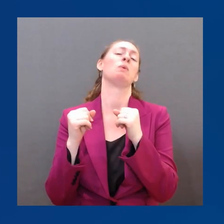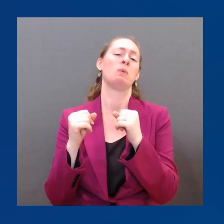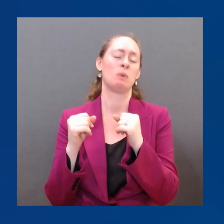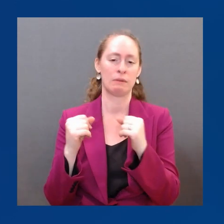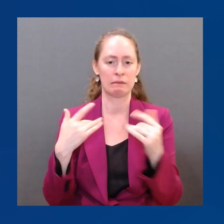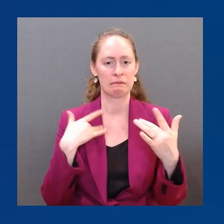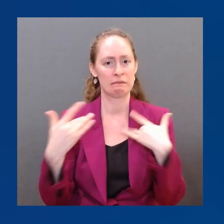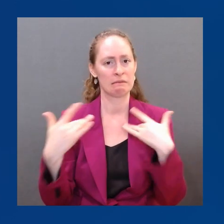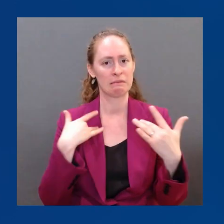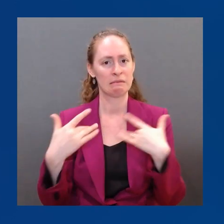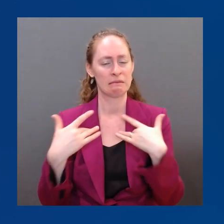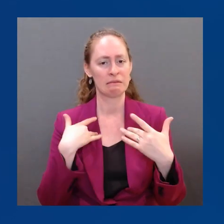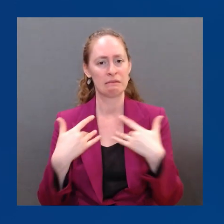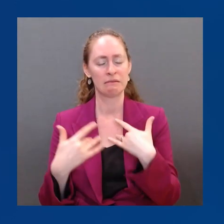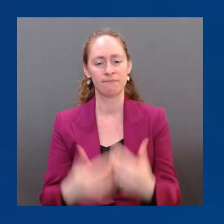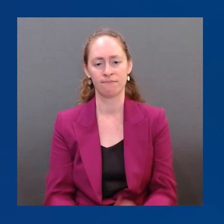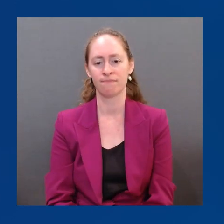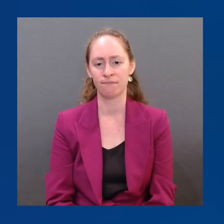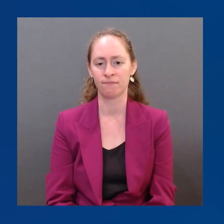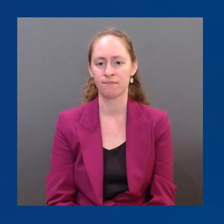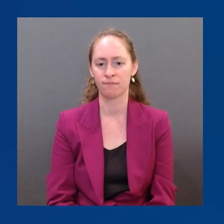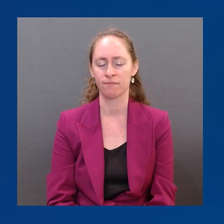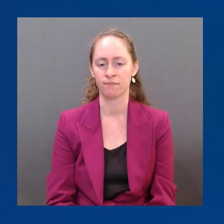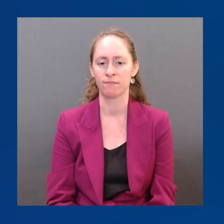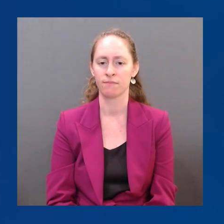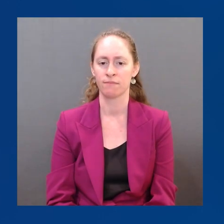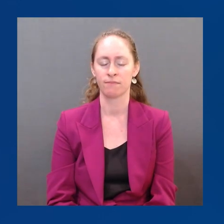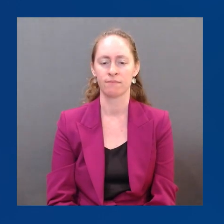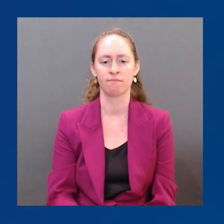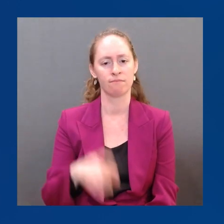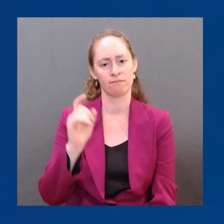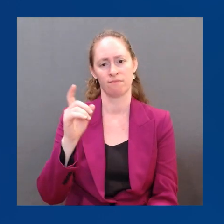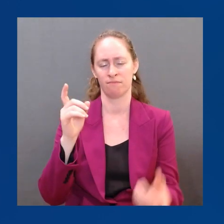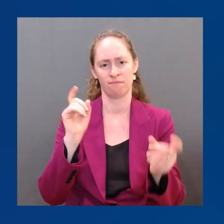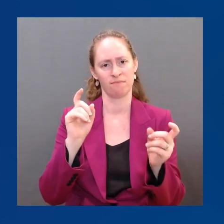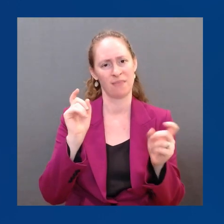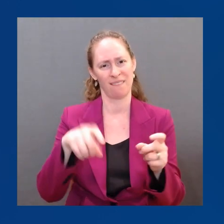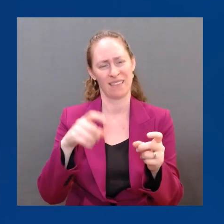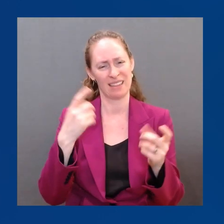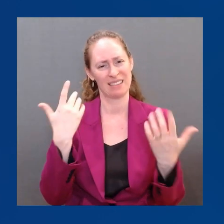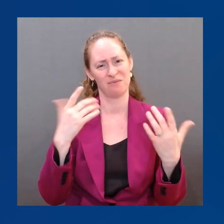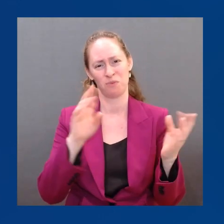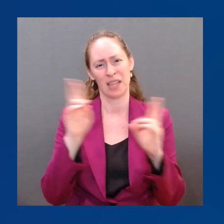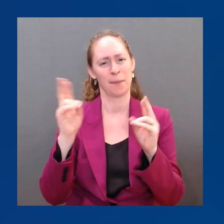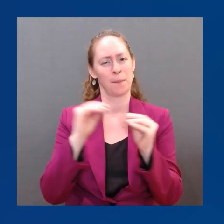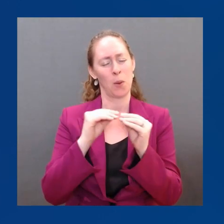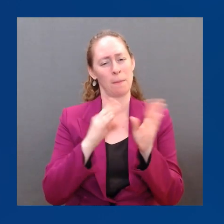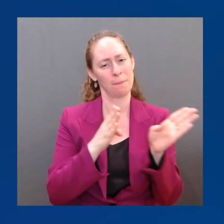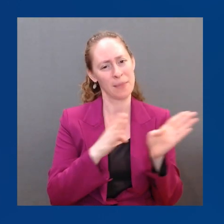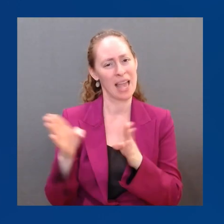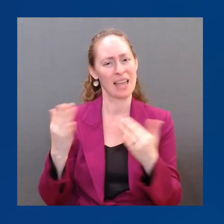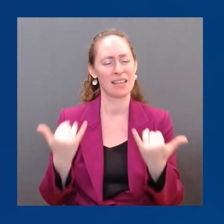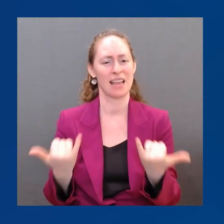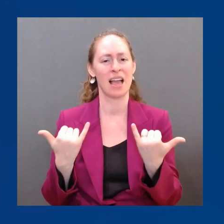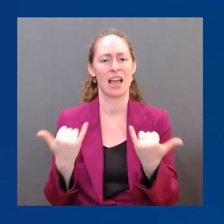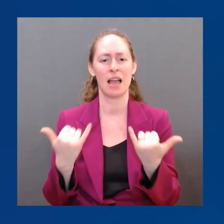including we have to plan -- it would be irresponsible for us not to -- we have to plan for a scenario where we don't get any more resources from Congress.